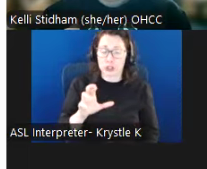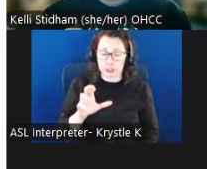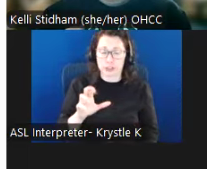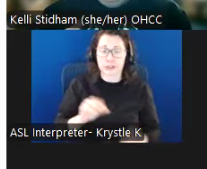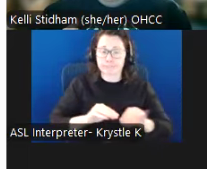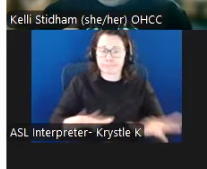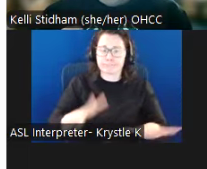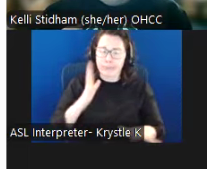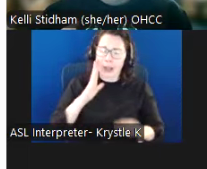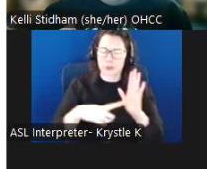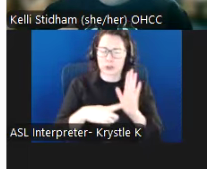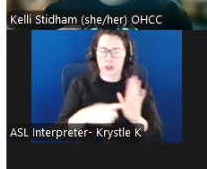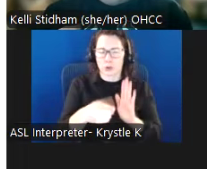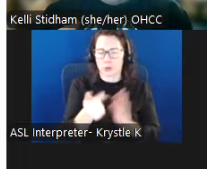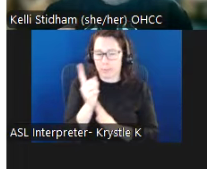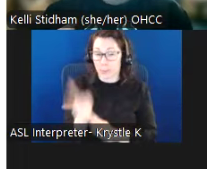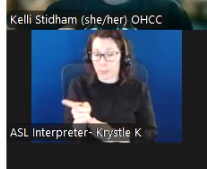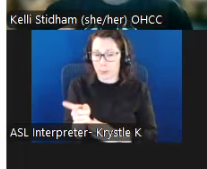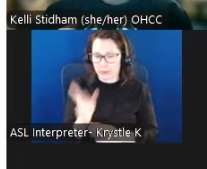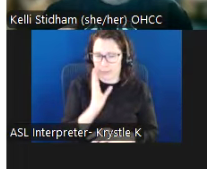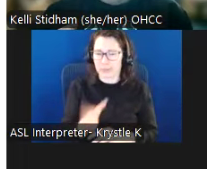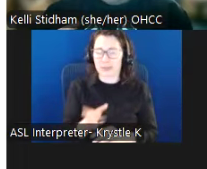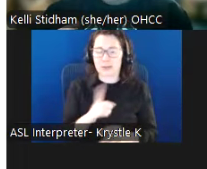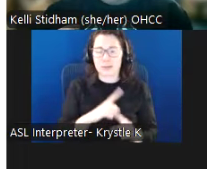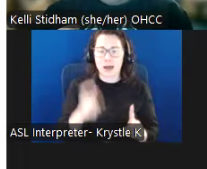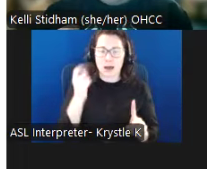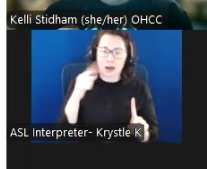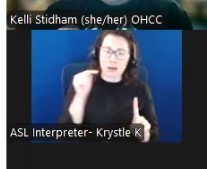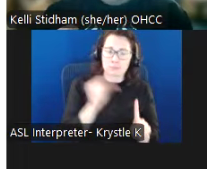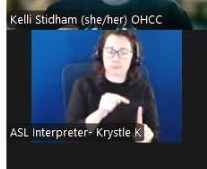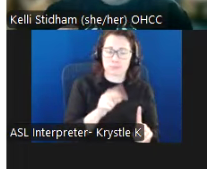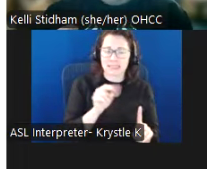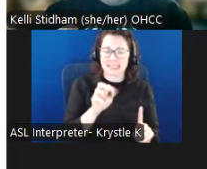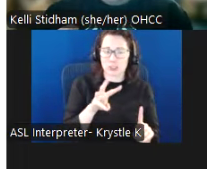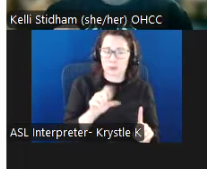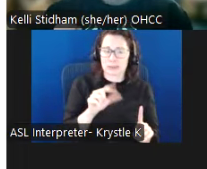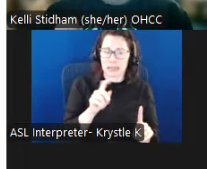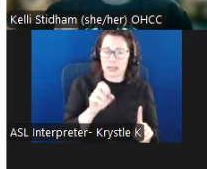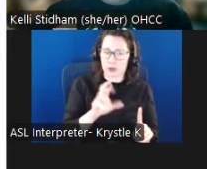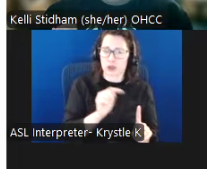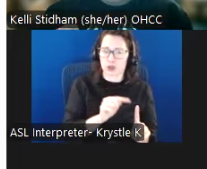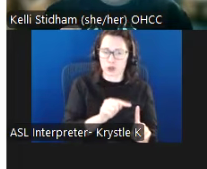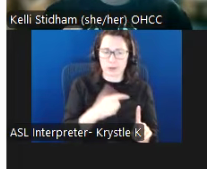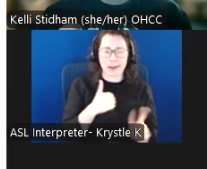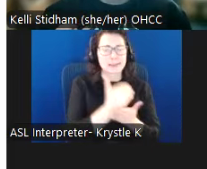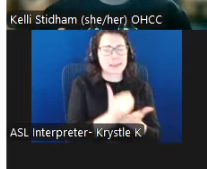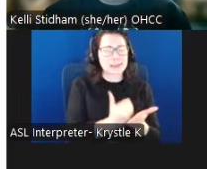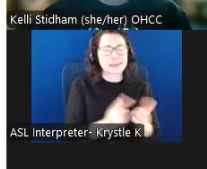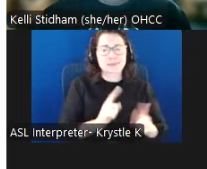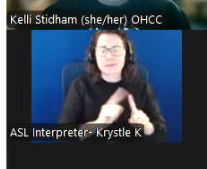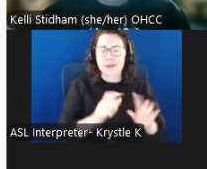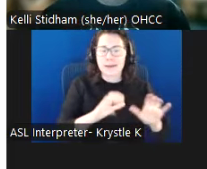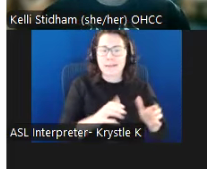moment. Um and that um has lists of